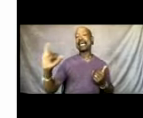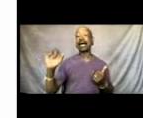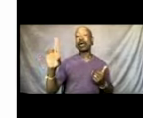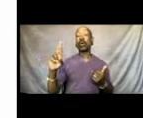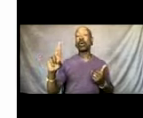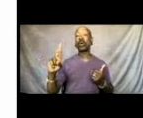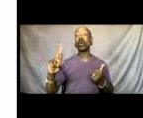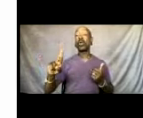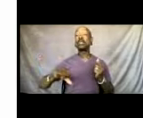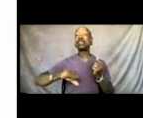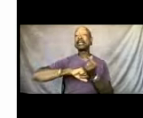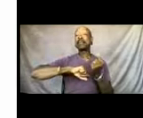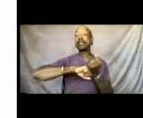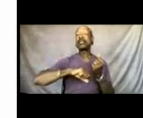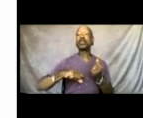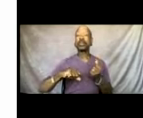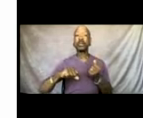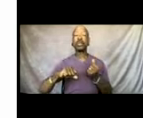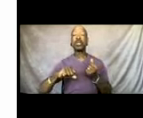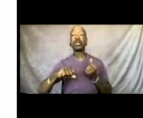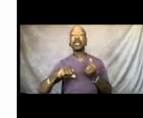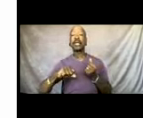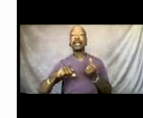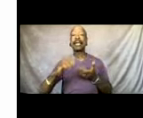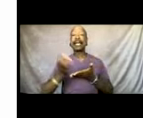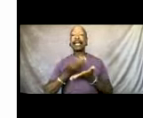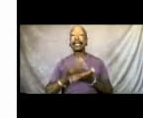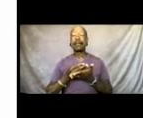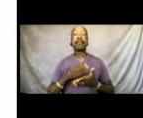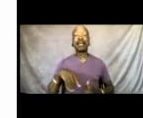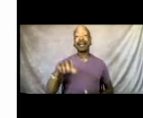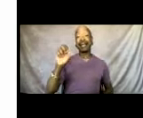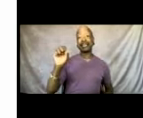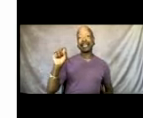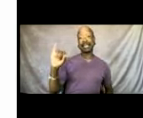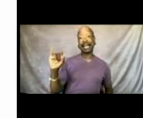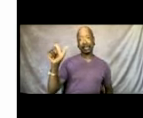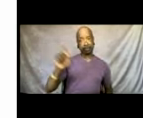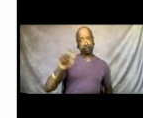specific to Medi-Cal only. So there are individuals that may